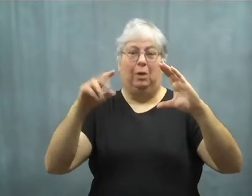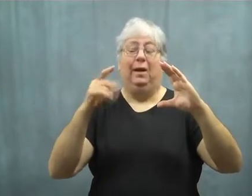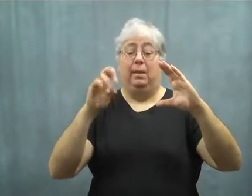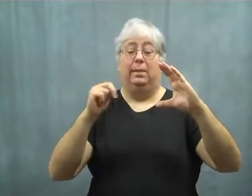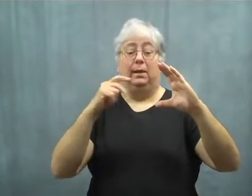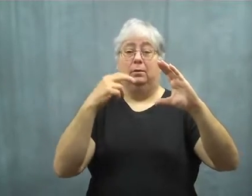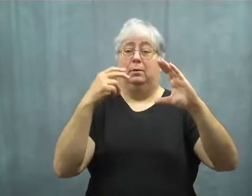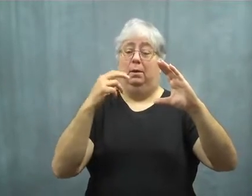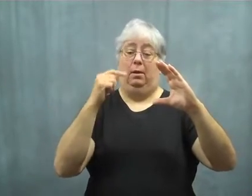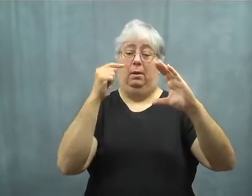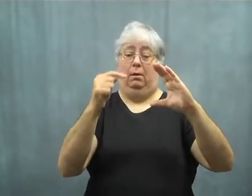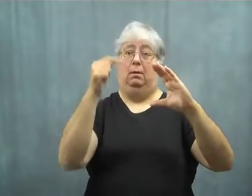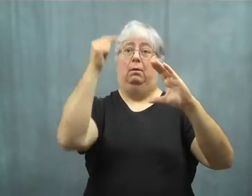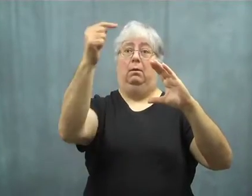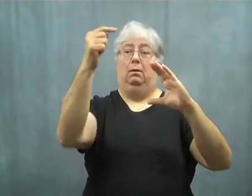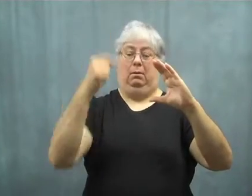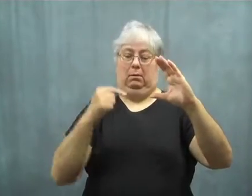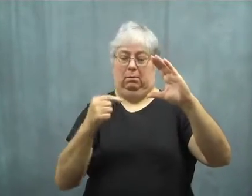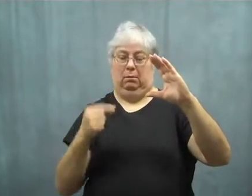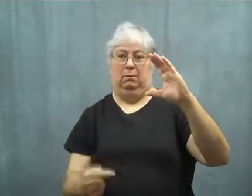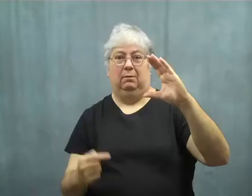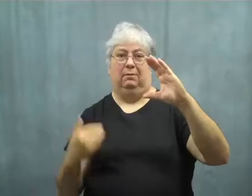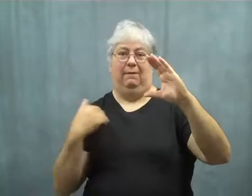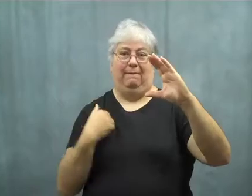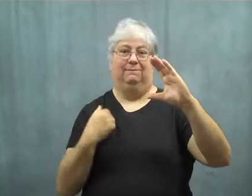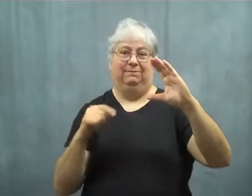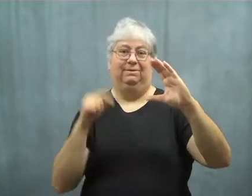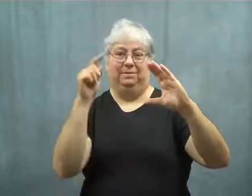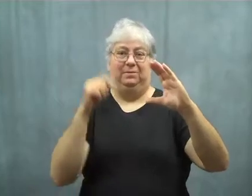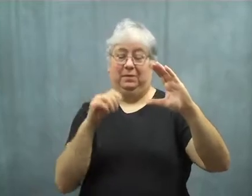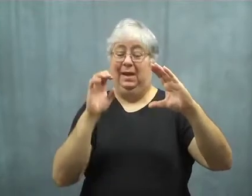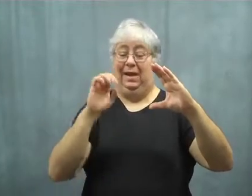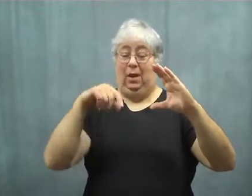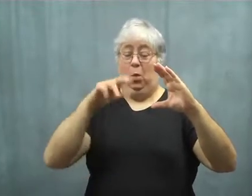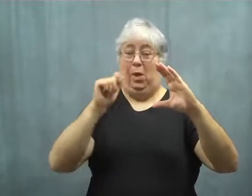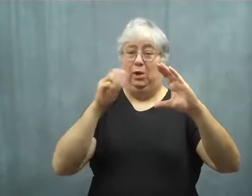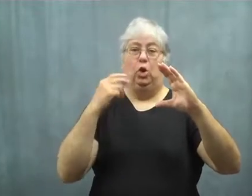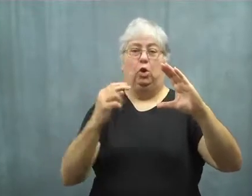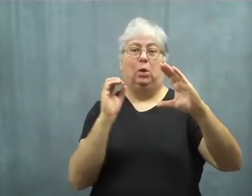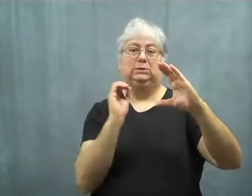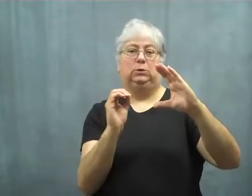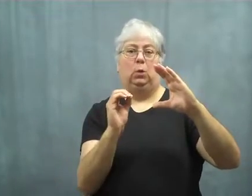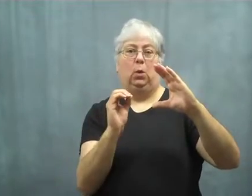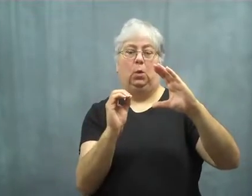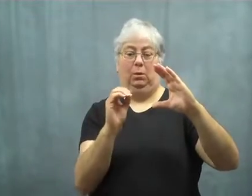Then there are two above and two below.